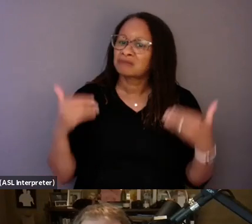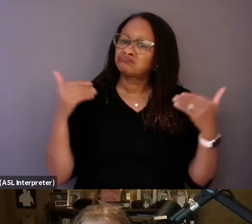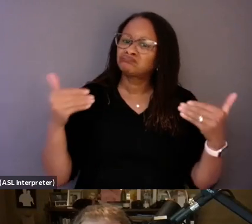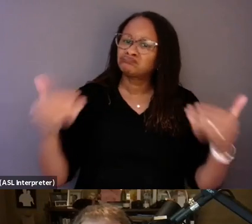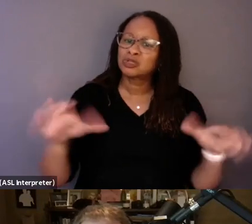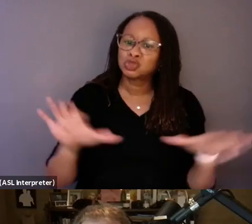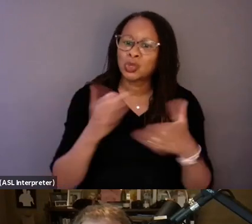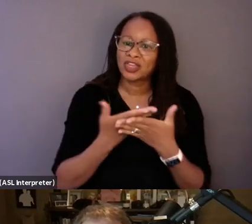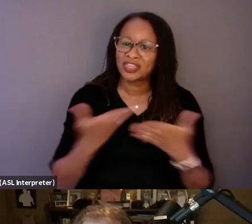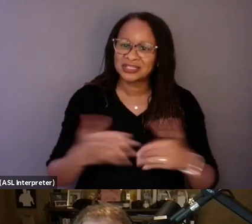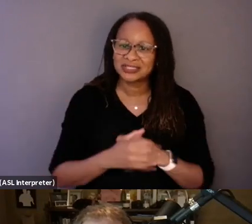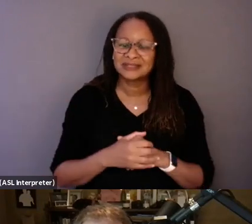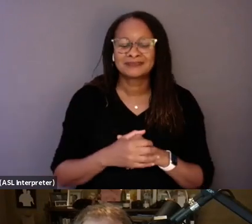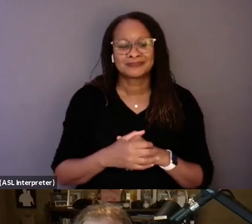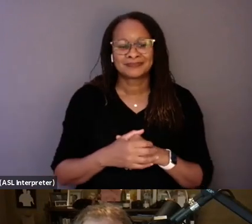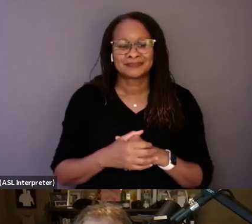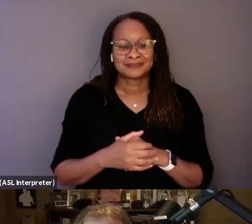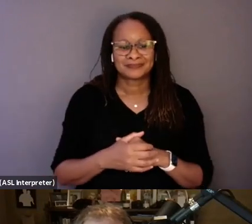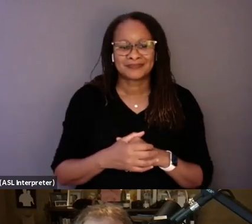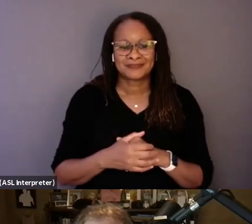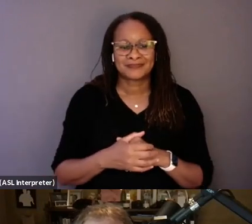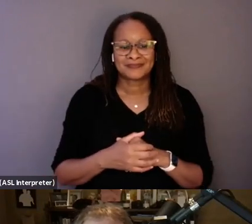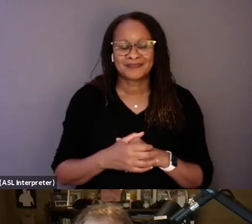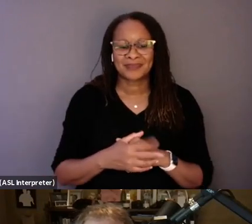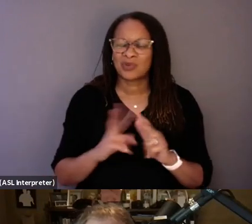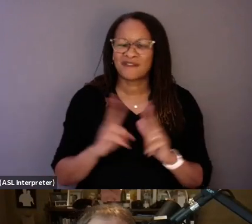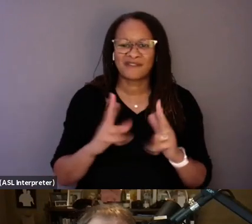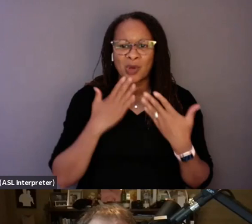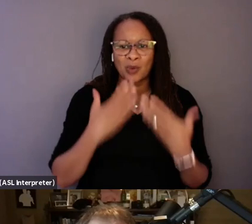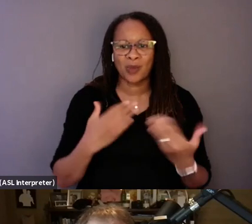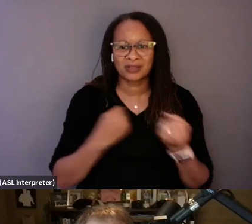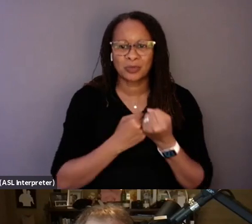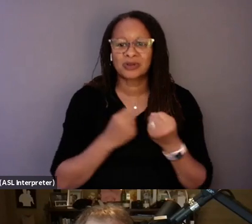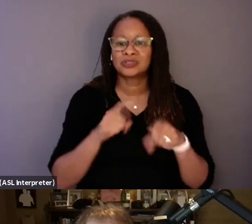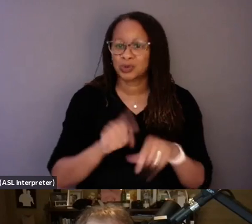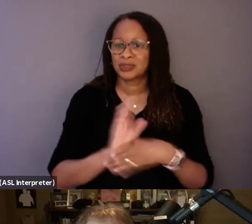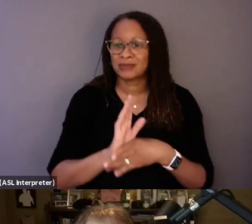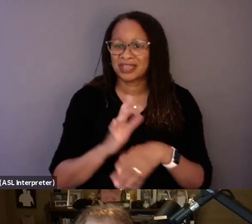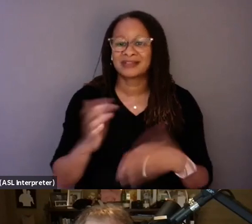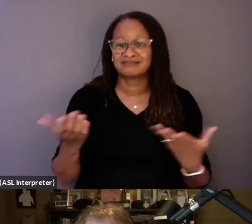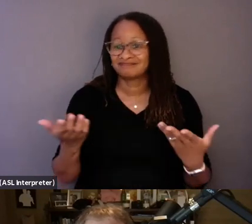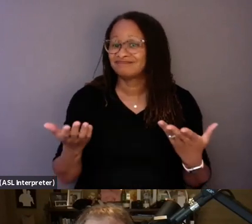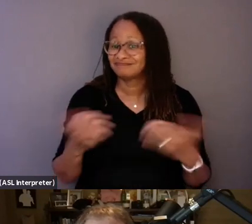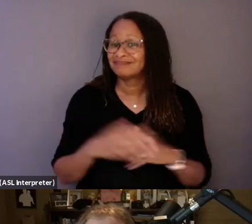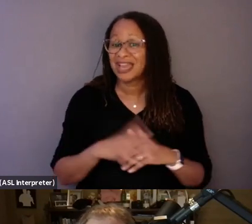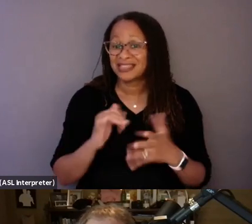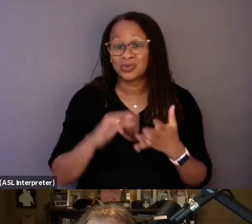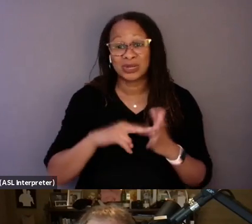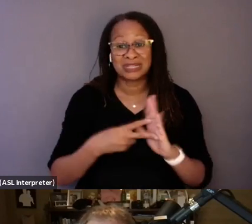We were really well supported in the making of this and that's what a movie like this needs. Yeah.